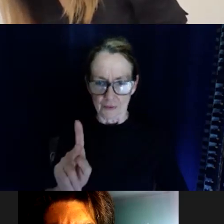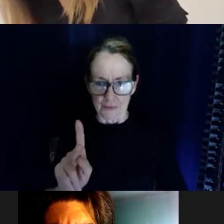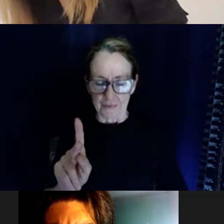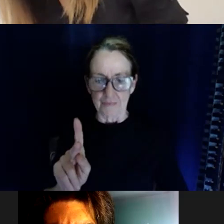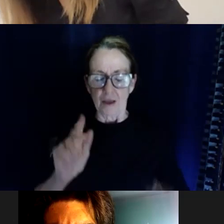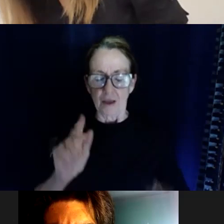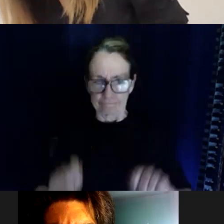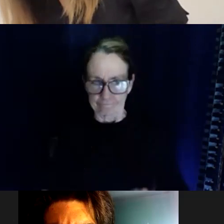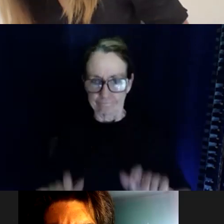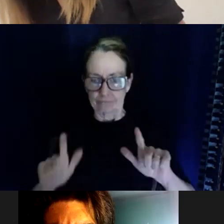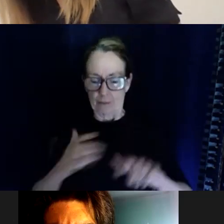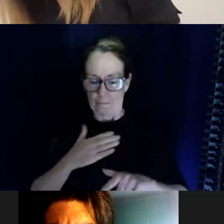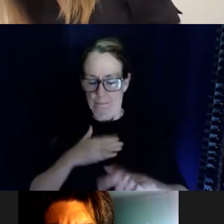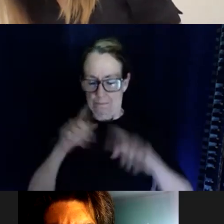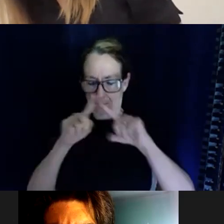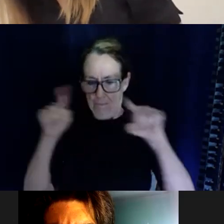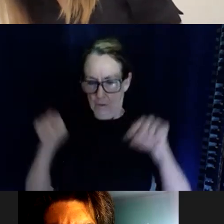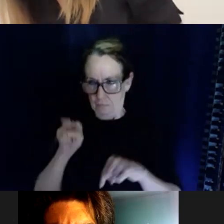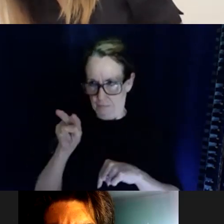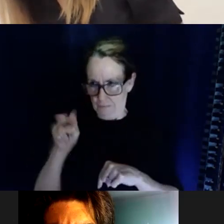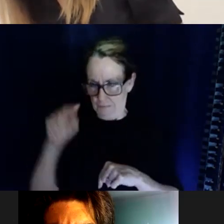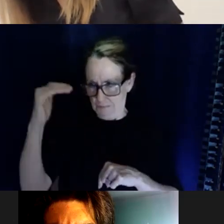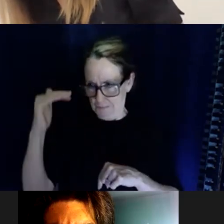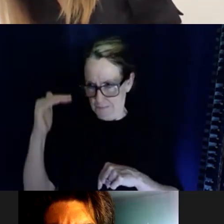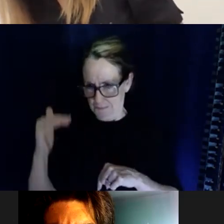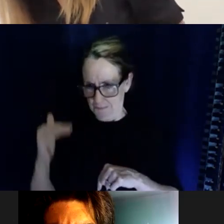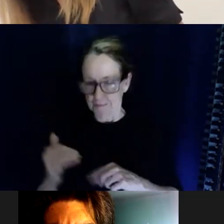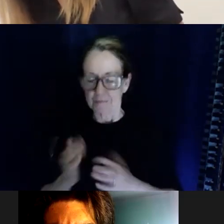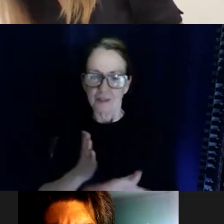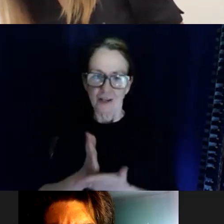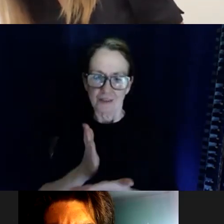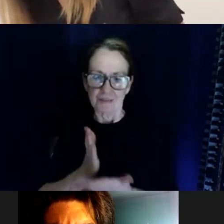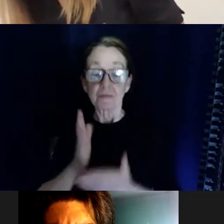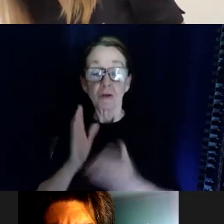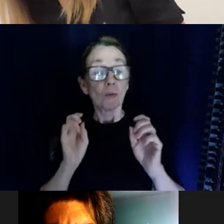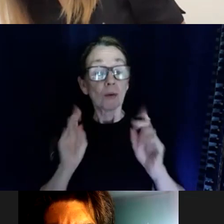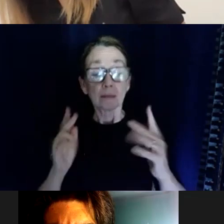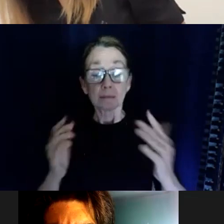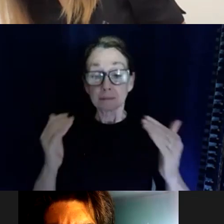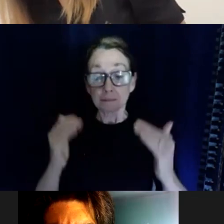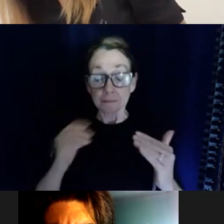OF COURSE. THANK YOU.